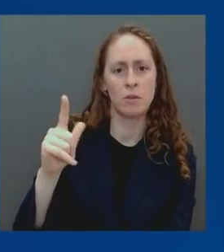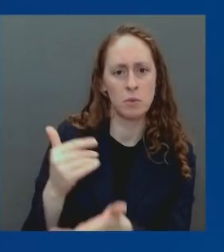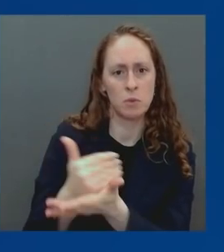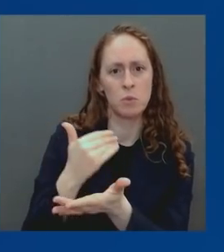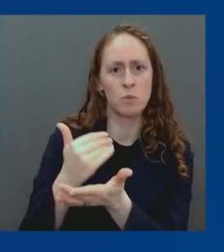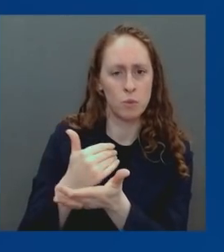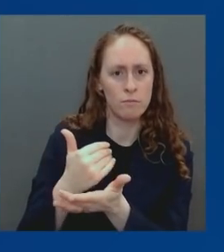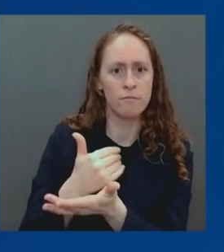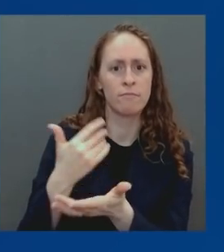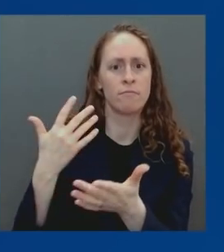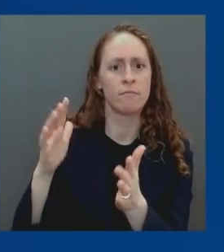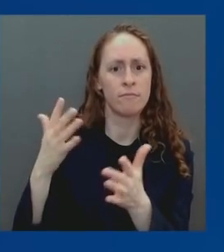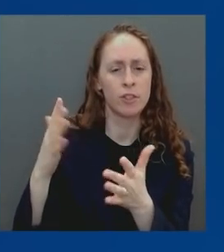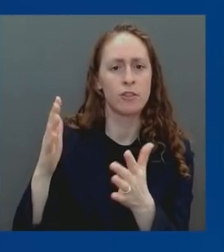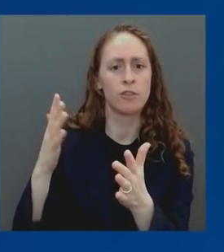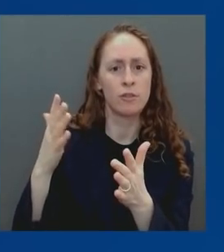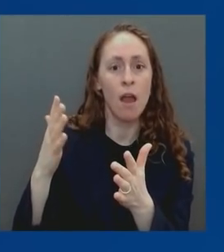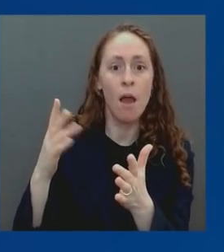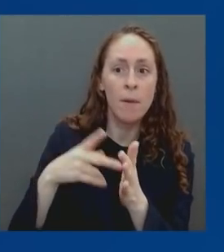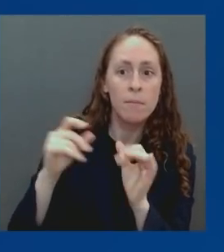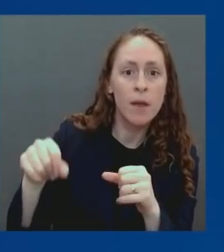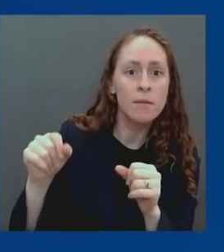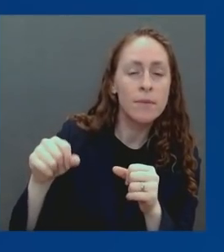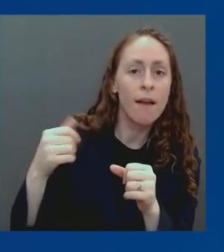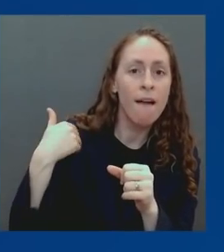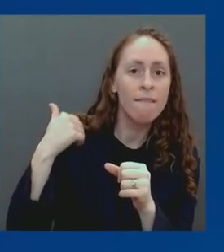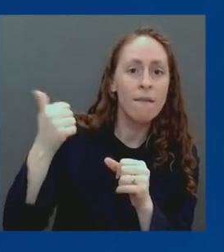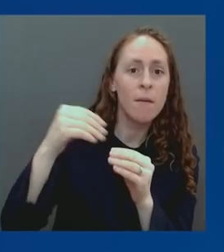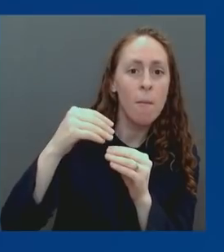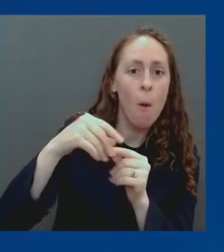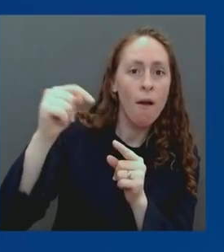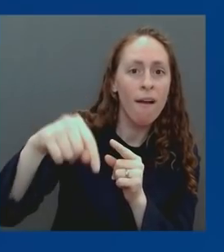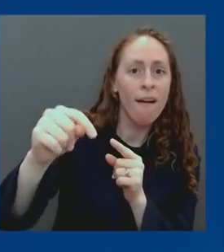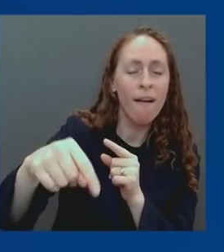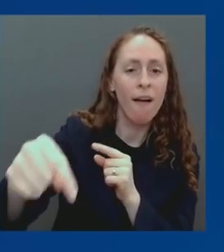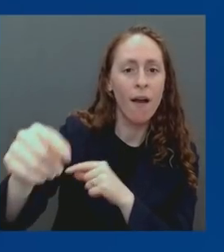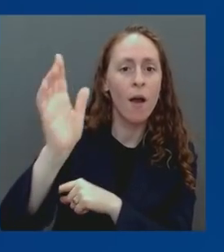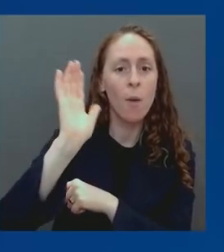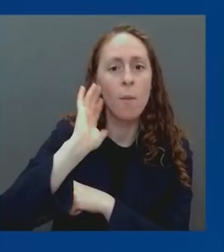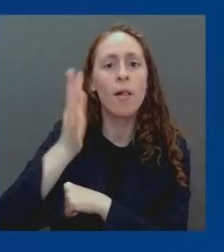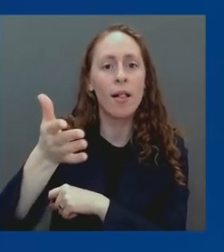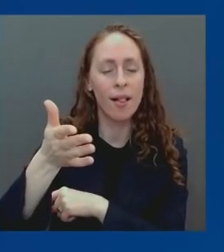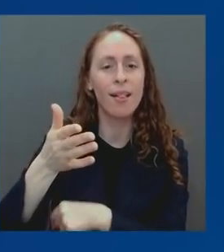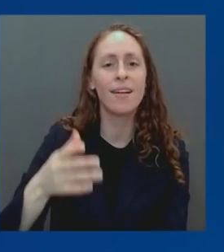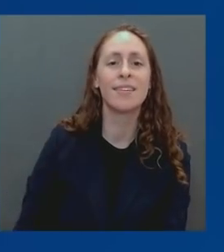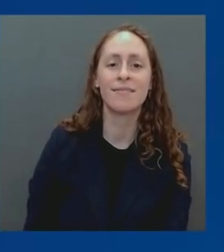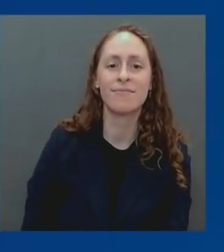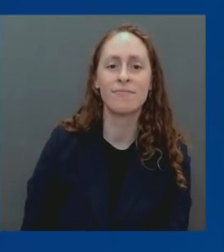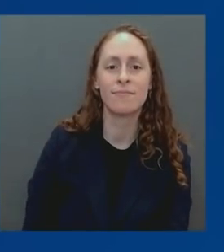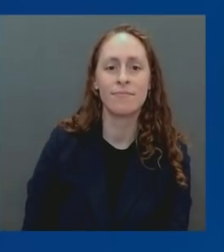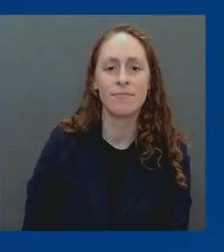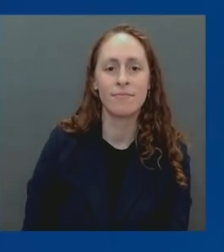But the other is to use the replication cycle of the virus -- similar to what we did with HIV